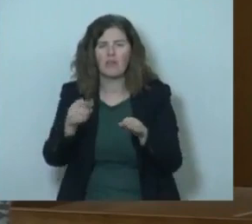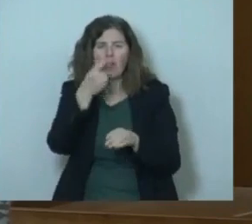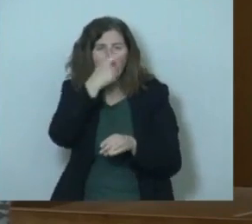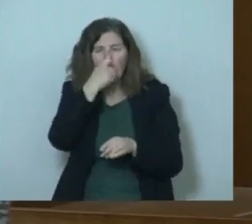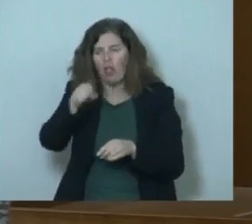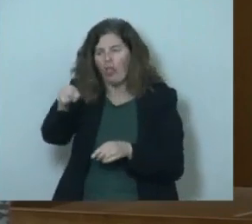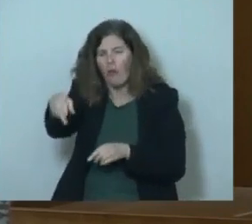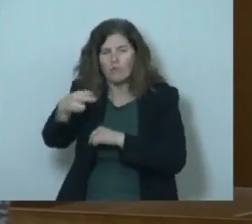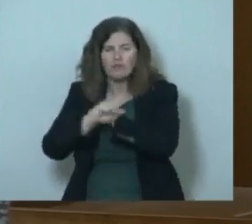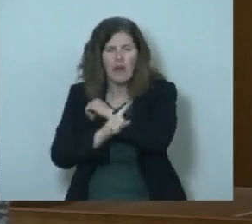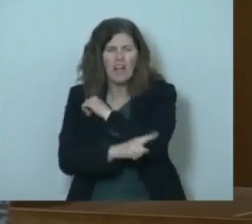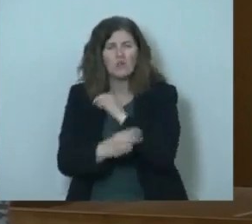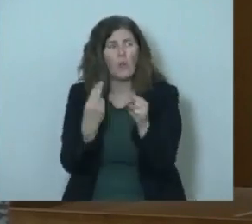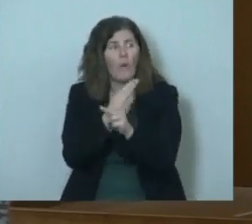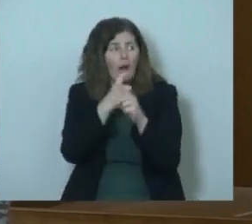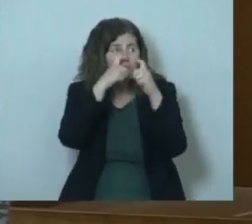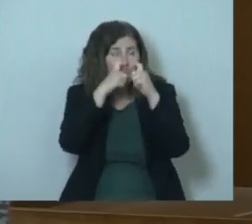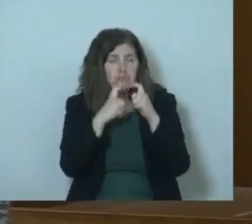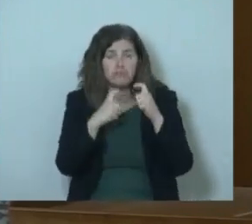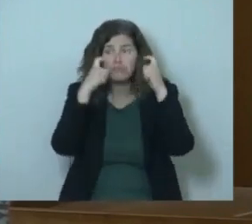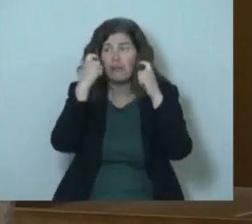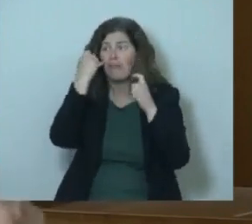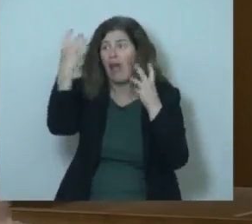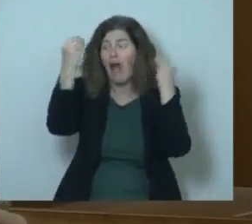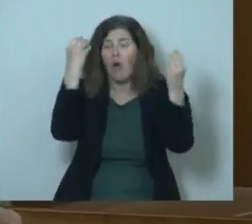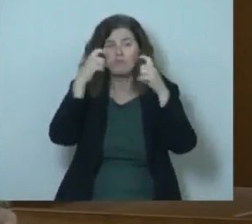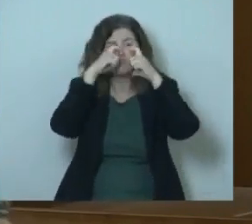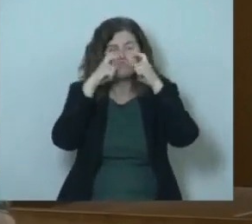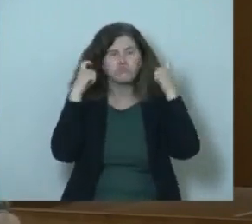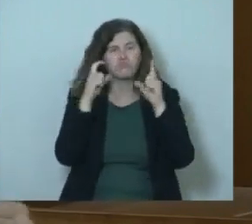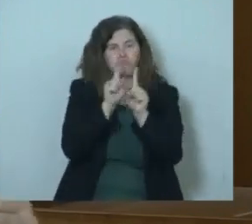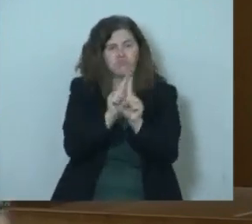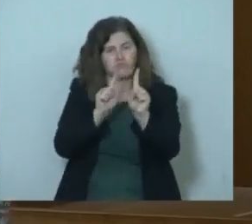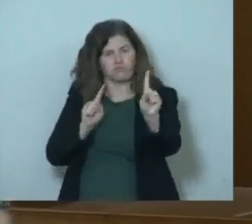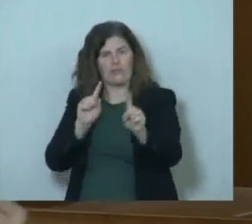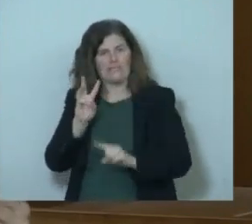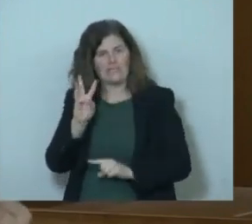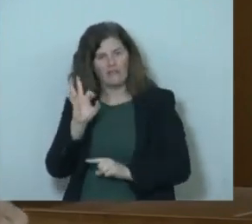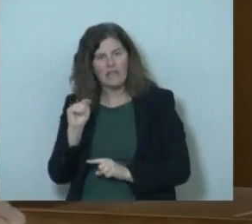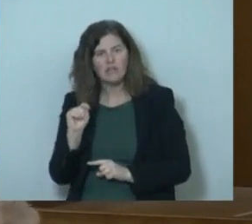STAY-AT-HOME, ESPECIALLY IF YOU’RE HIGH RISK.